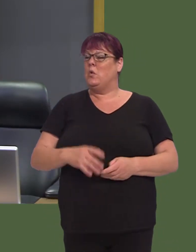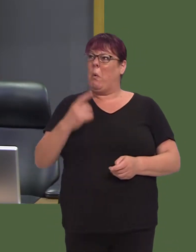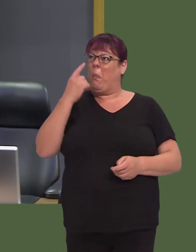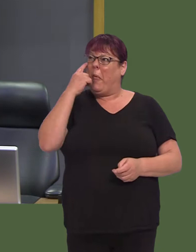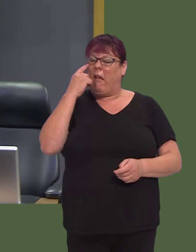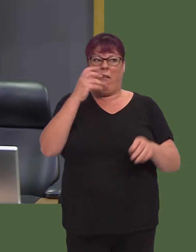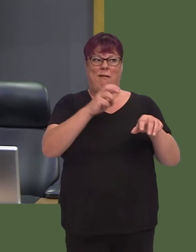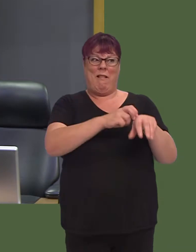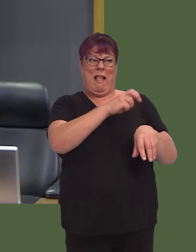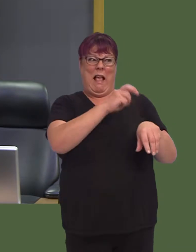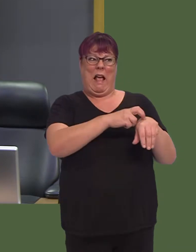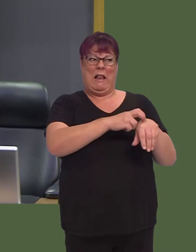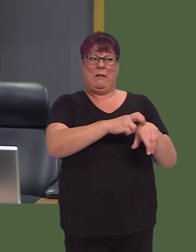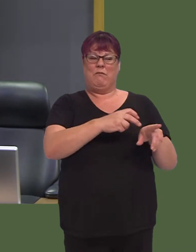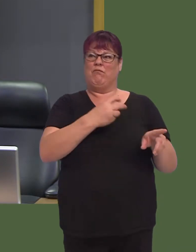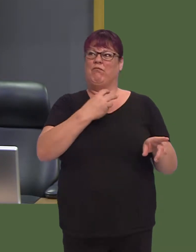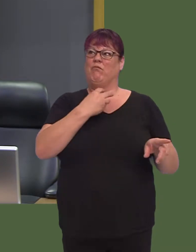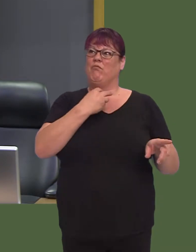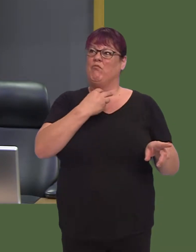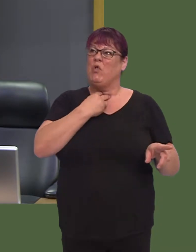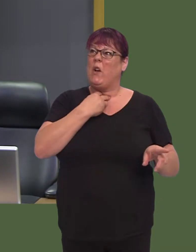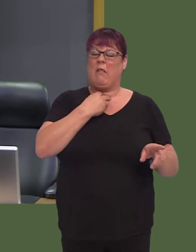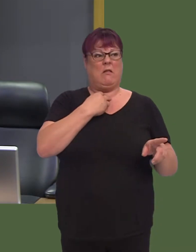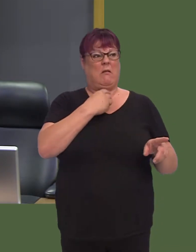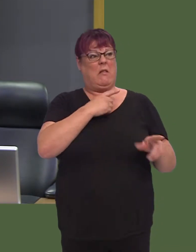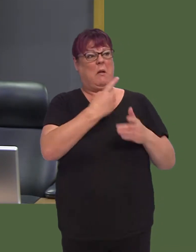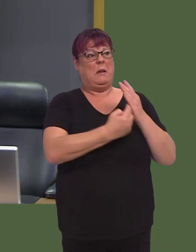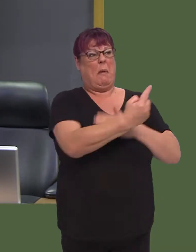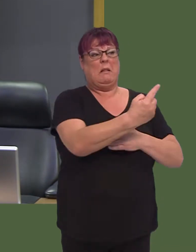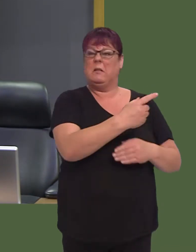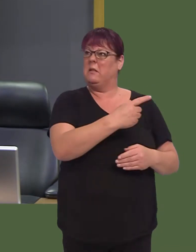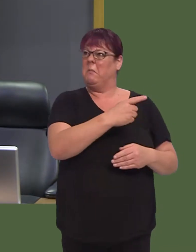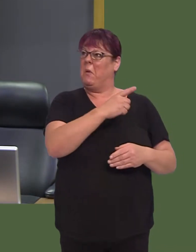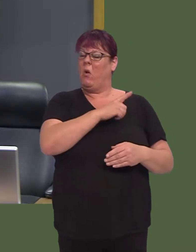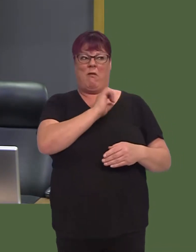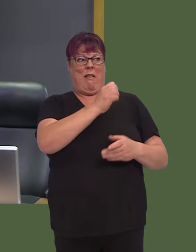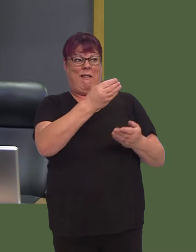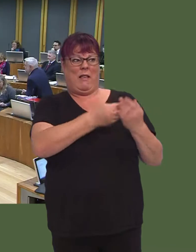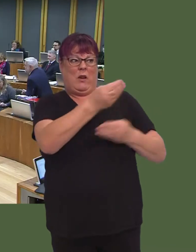been and deeply regret the economic catastrophe that independence has proven for them?